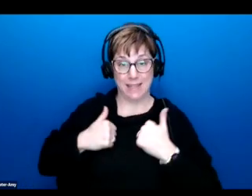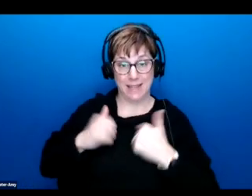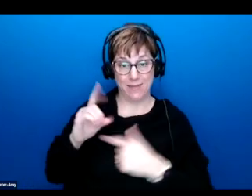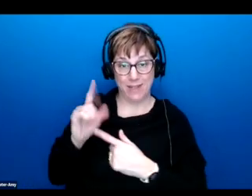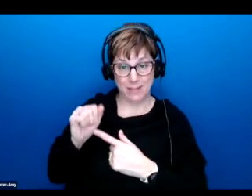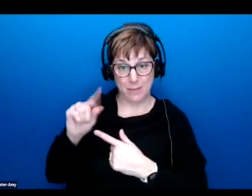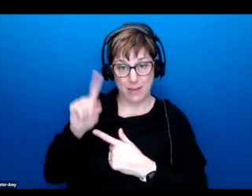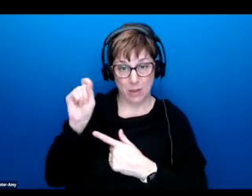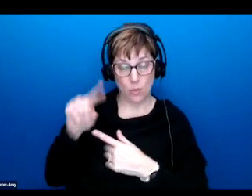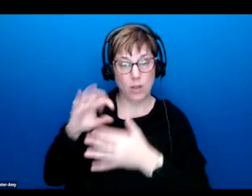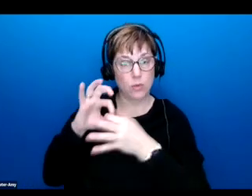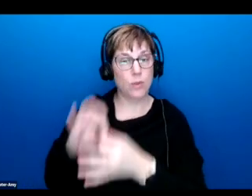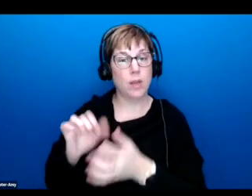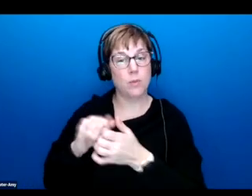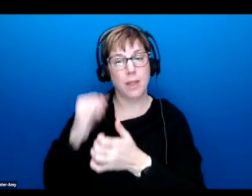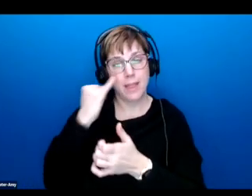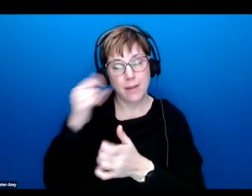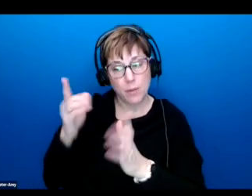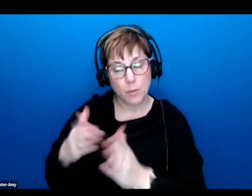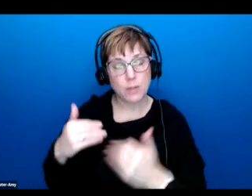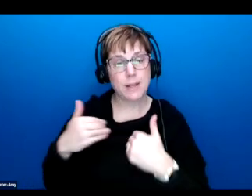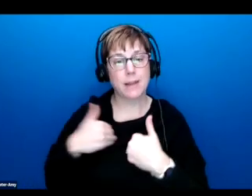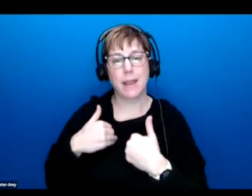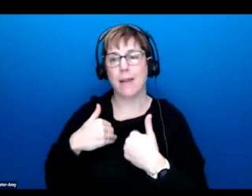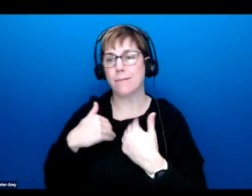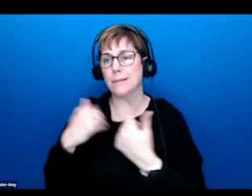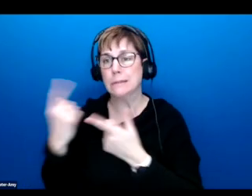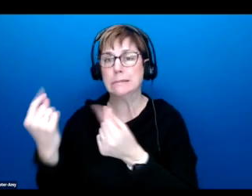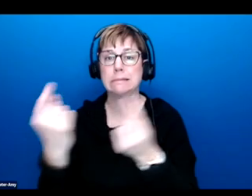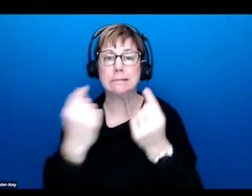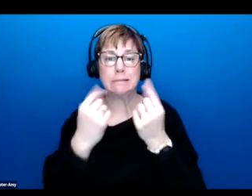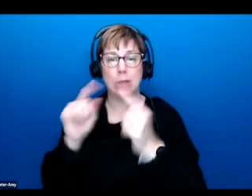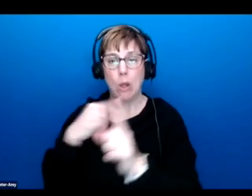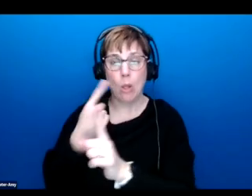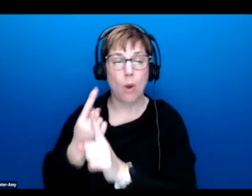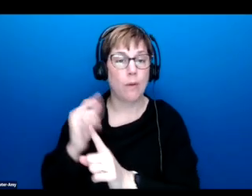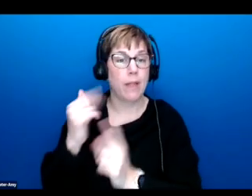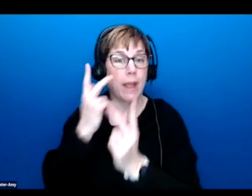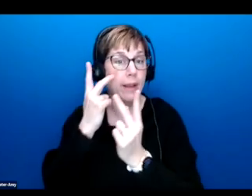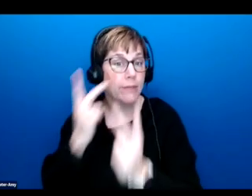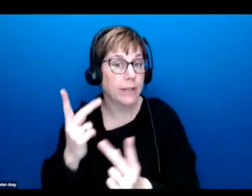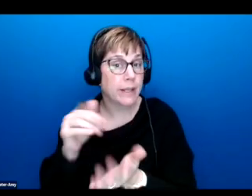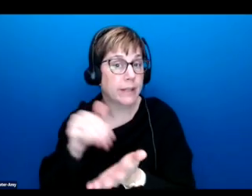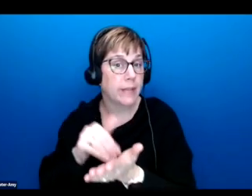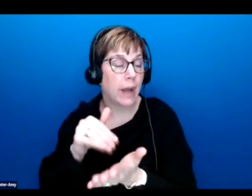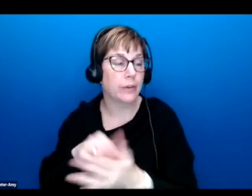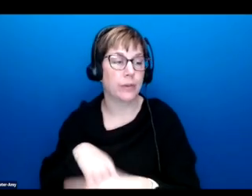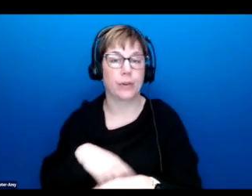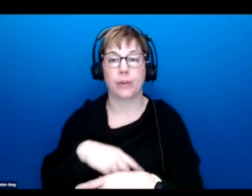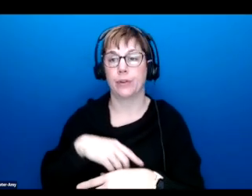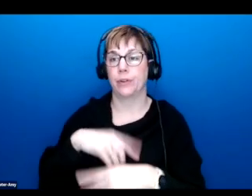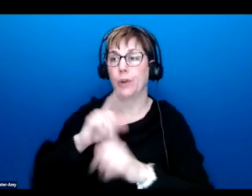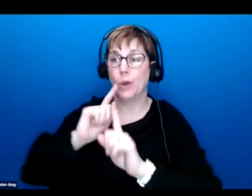asks if they have difficulty doing errands alone, such as visiting a doctor's office or going shopping.